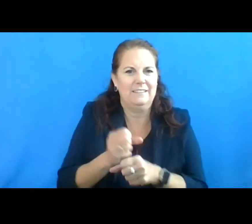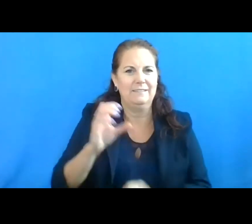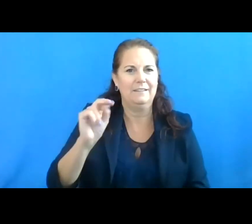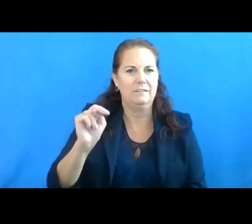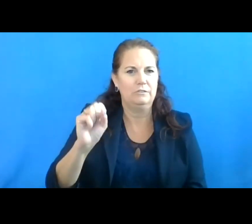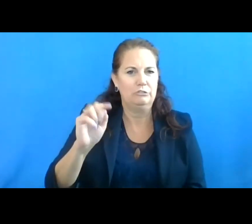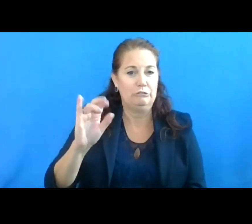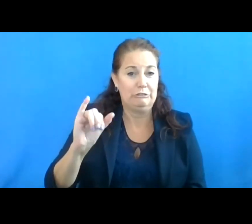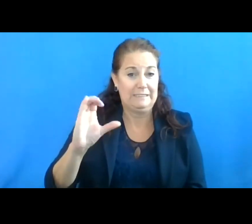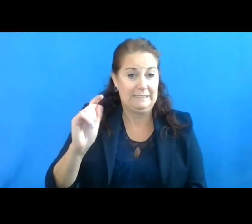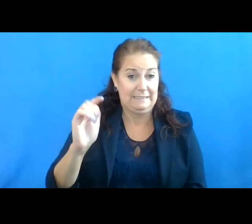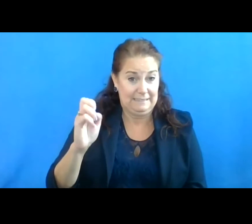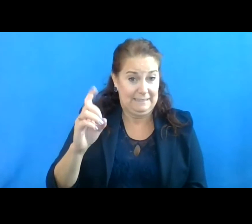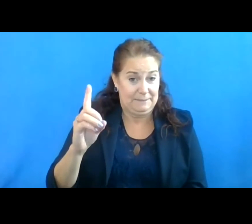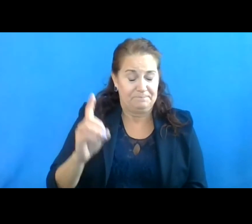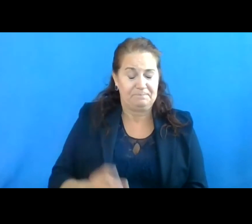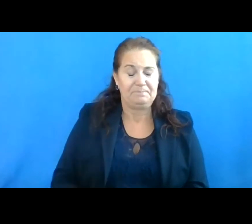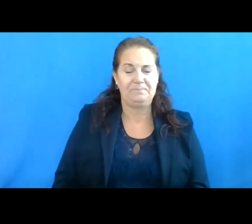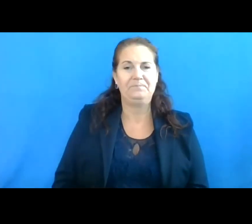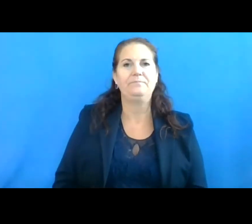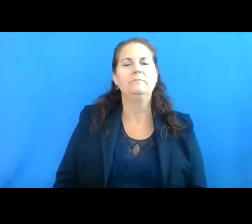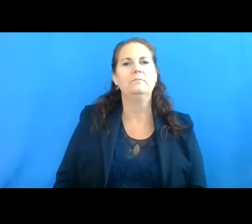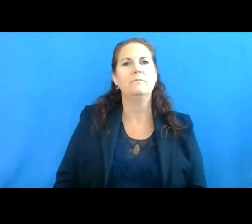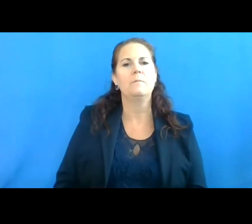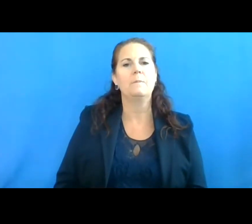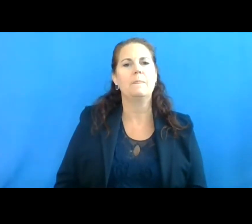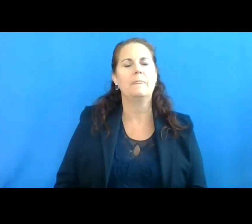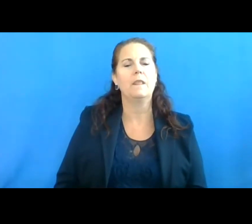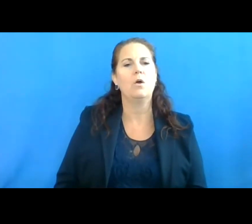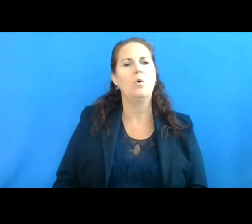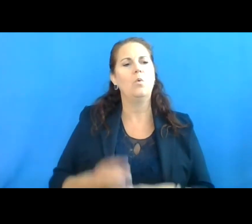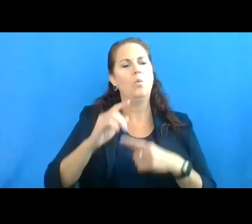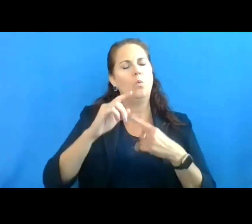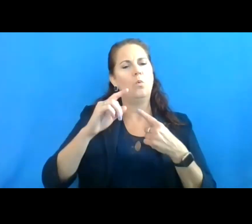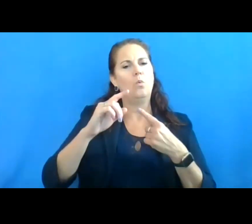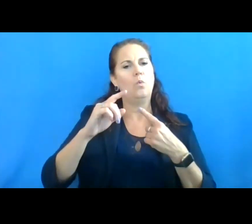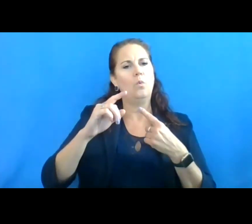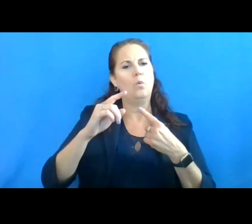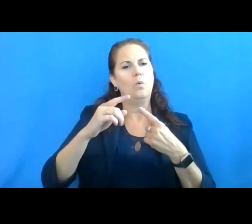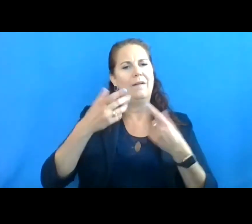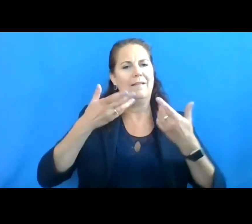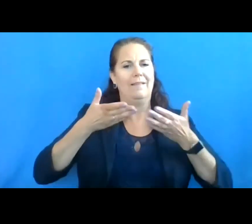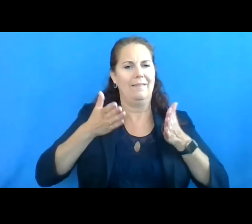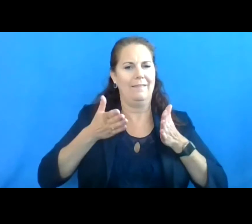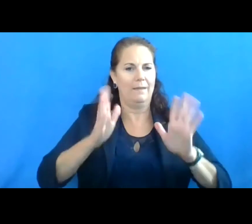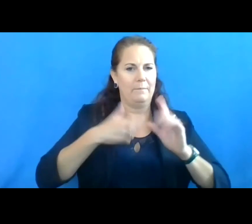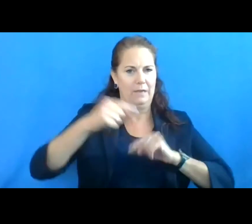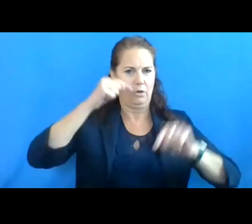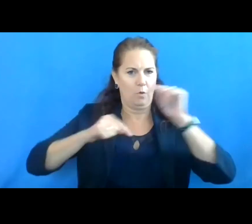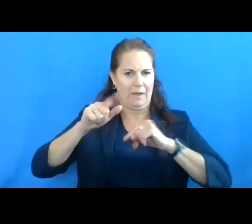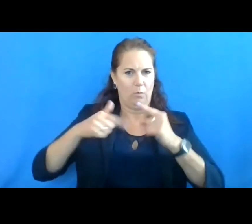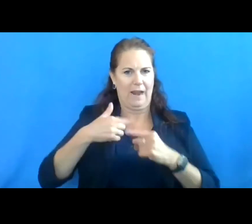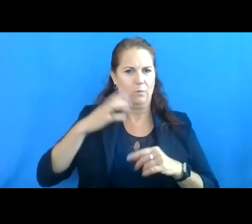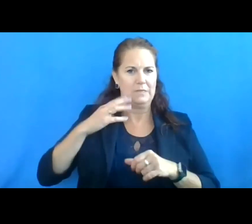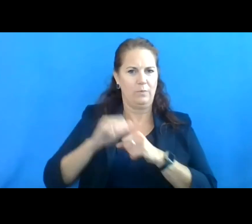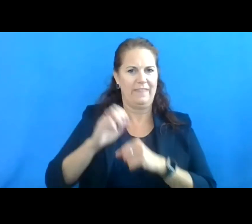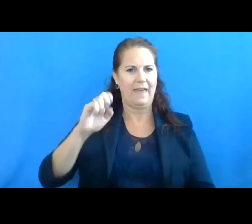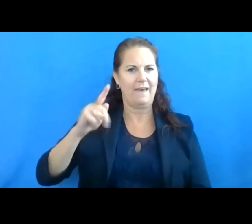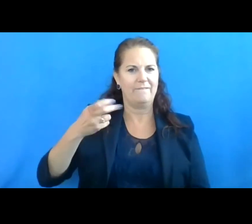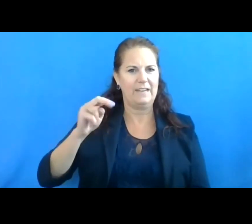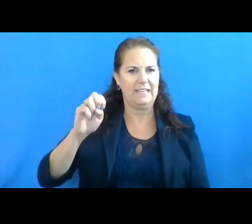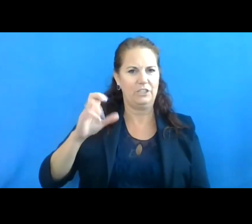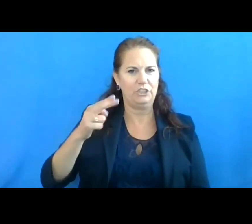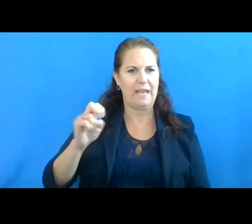So, when then, let me look back to when I was with FNHA and my boss at the time was